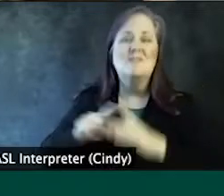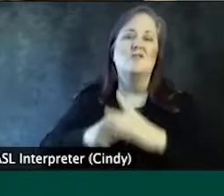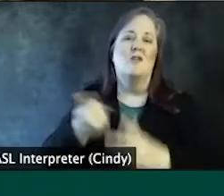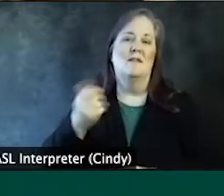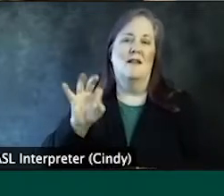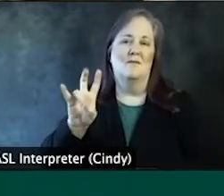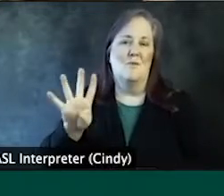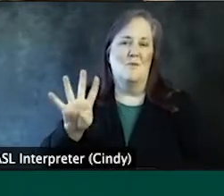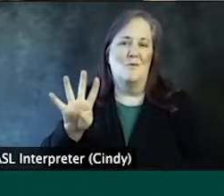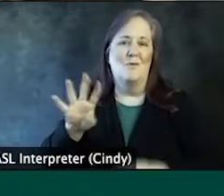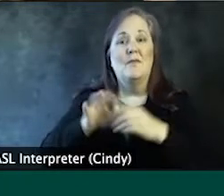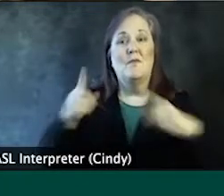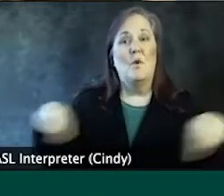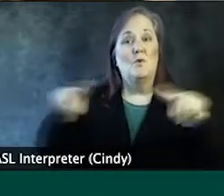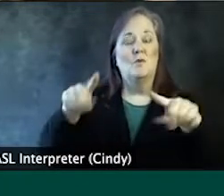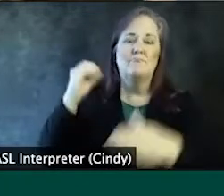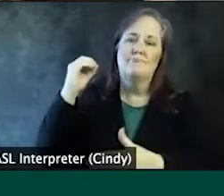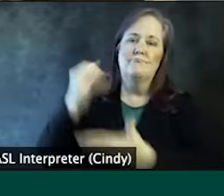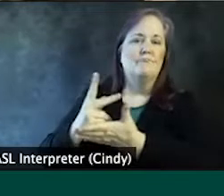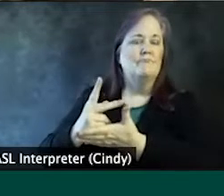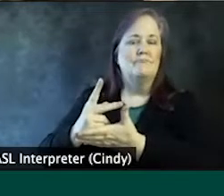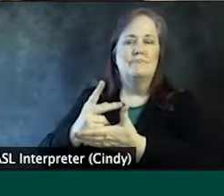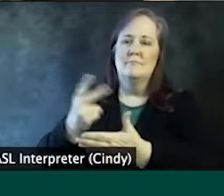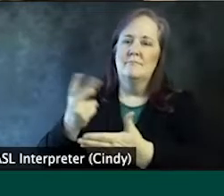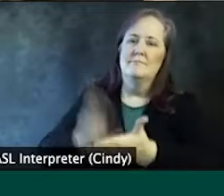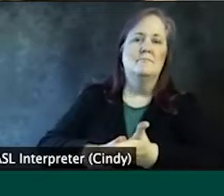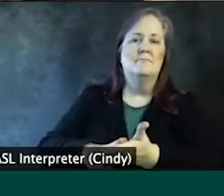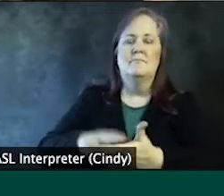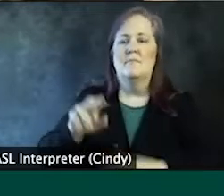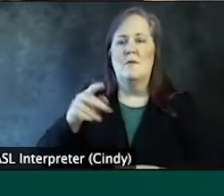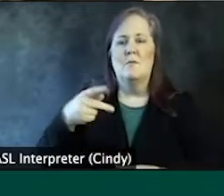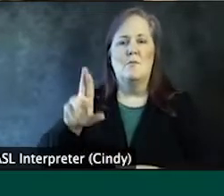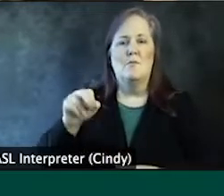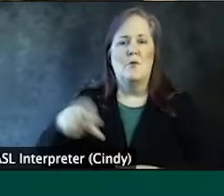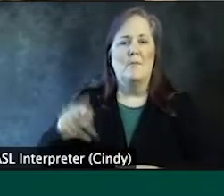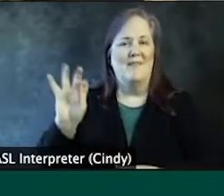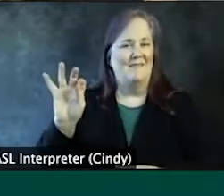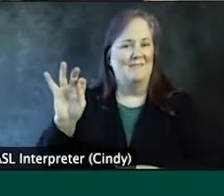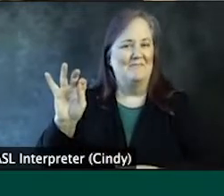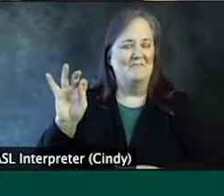and Republican, and also both houses of the legislature, the Assembly and the Senate. And our office consists